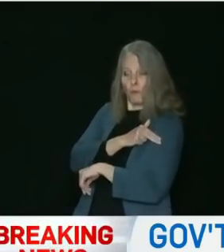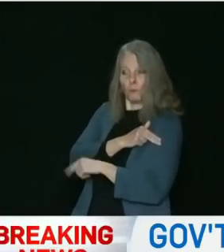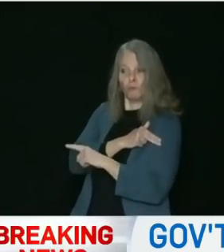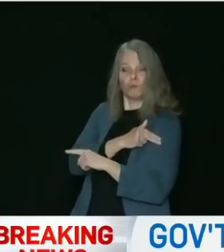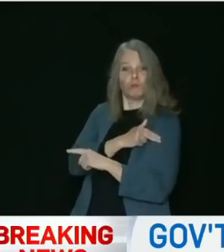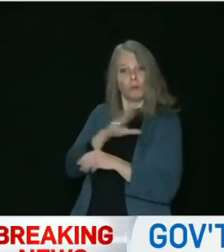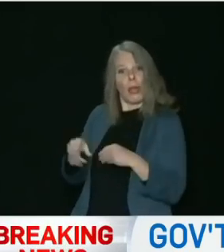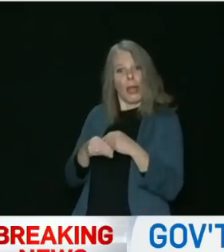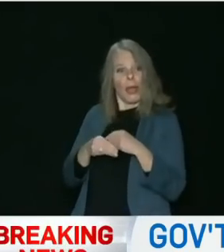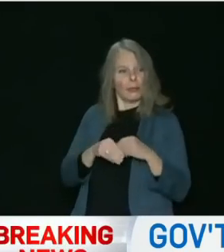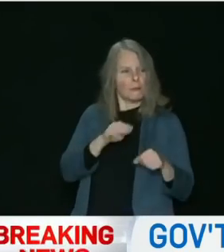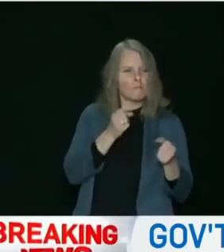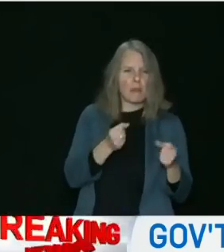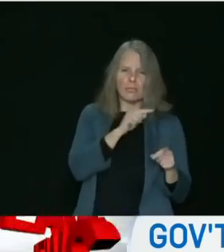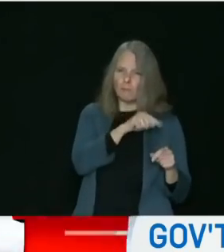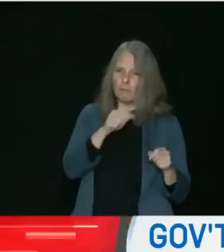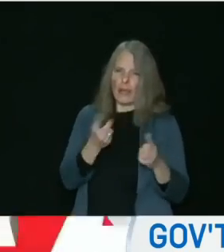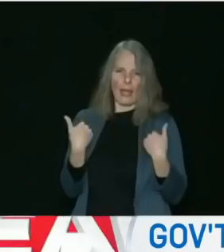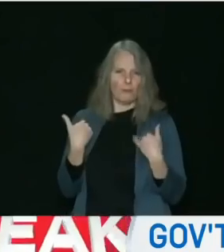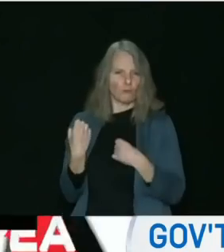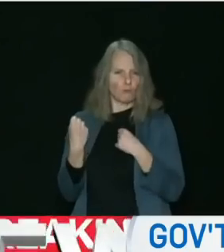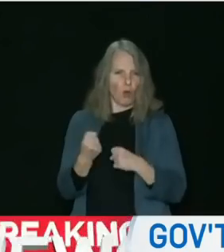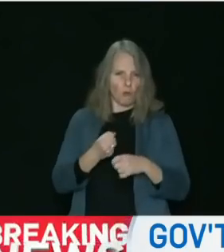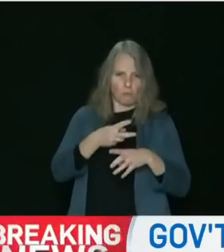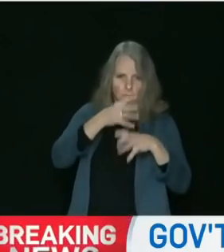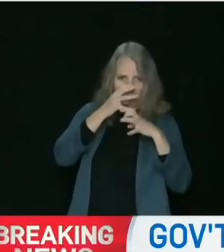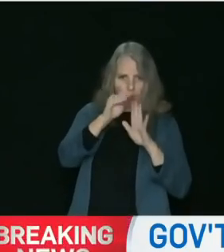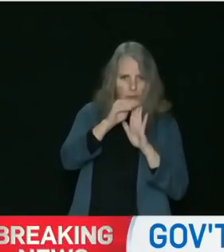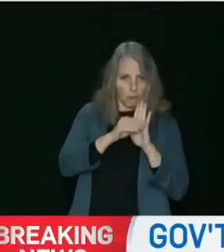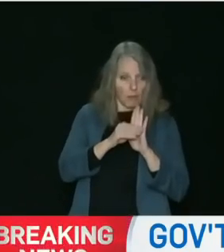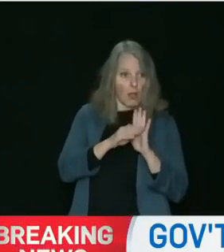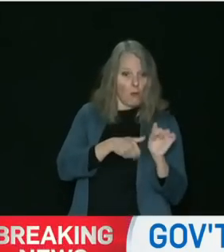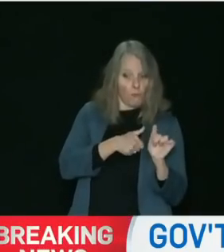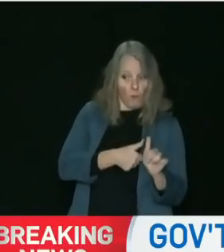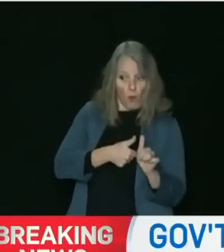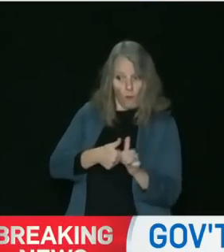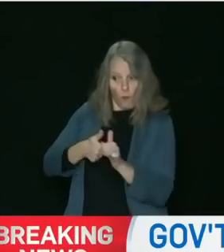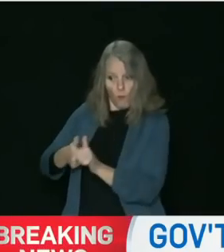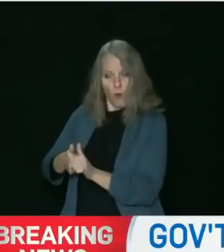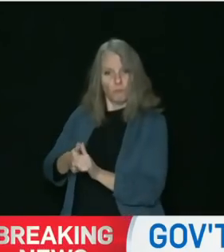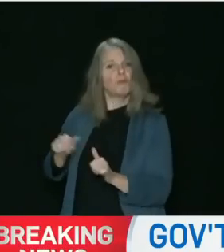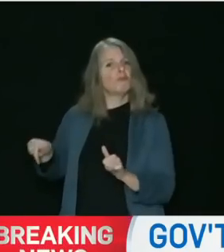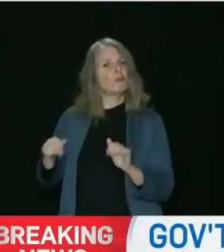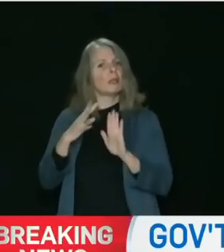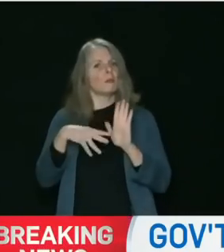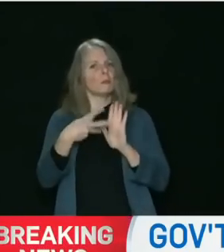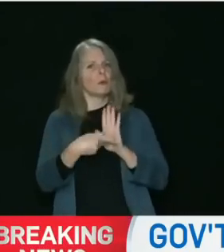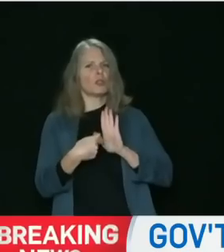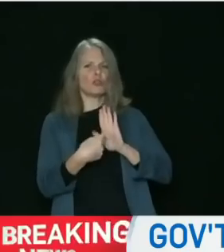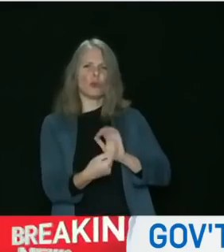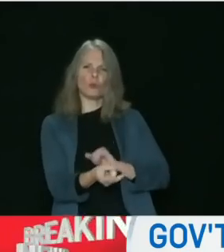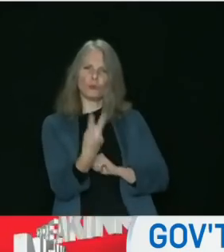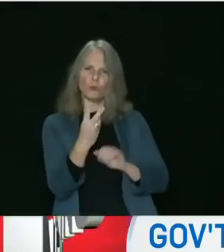TREND AND THE INTERIOR LINE OF THE PREVIOUS SLIDE, CONTINUING